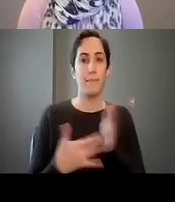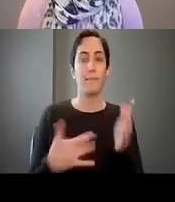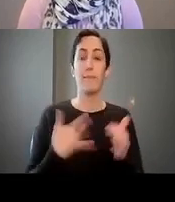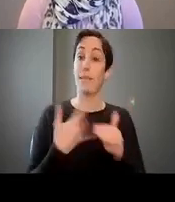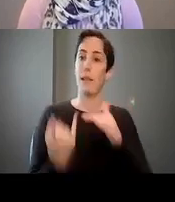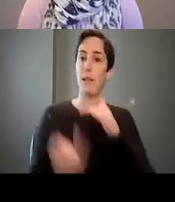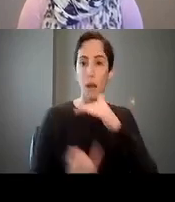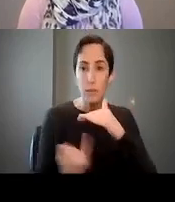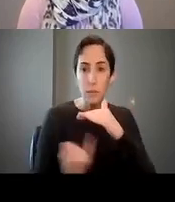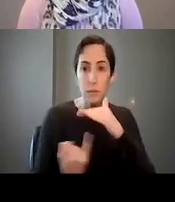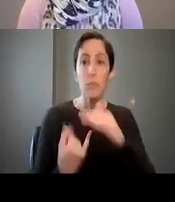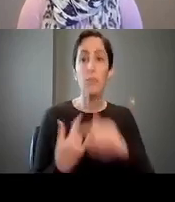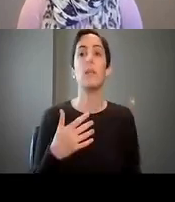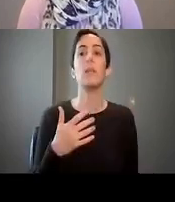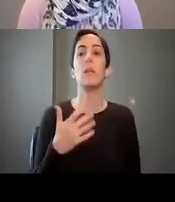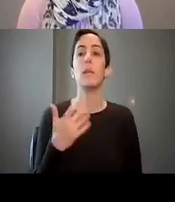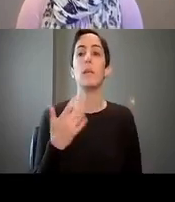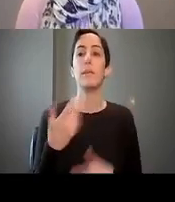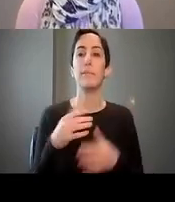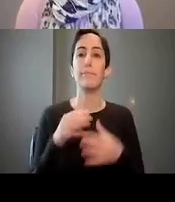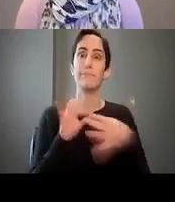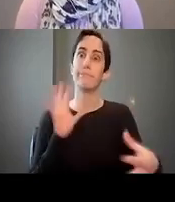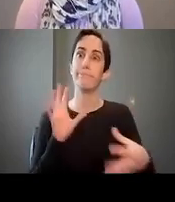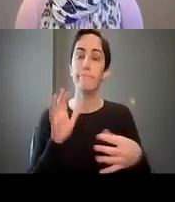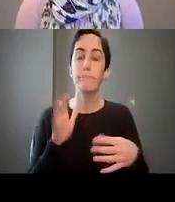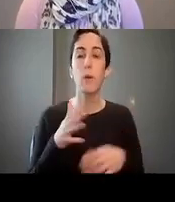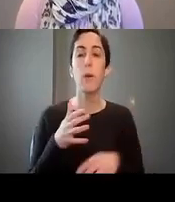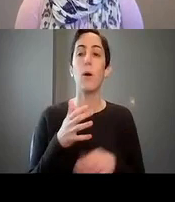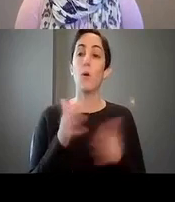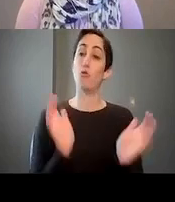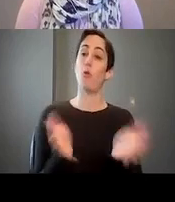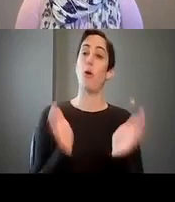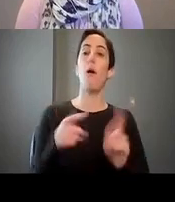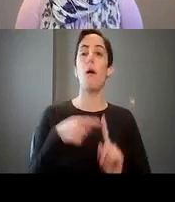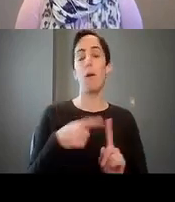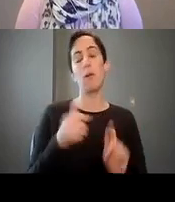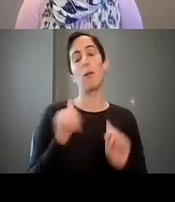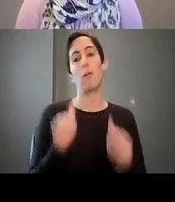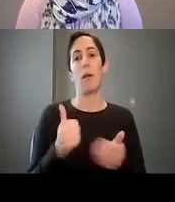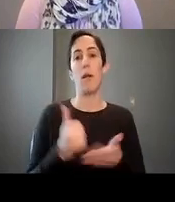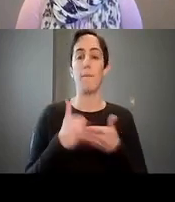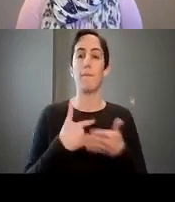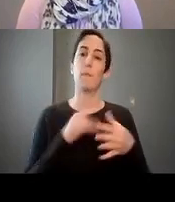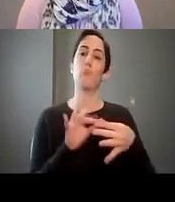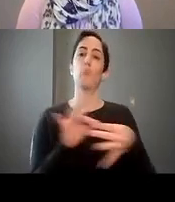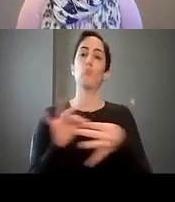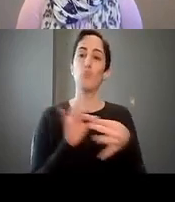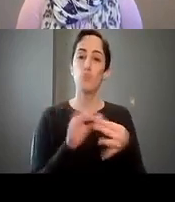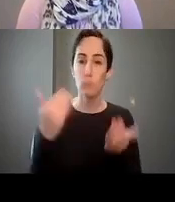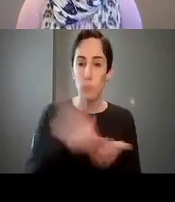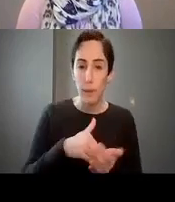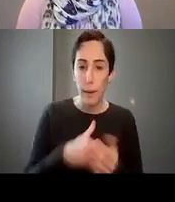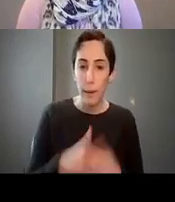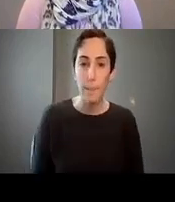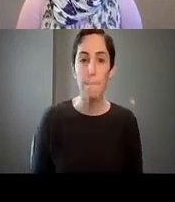our homes or may be at a distance. It but also for our family who may be in allows us a vehicle to be able to our homes or may be at a distance. It process real and serious things, but also allows us a vehicle to be able to